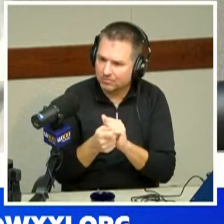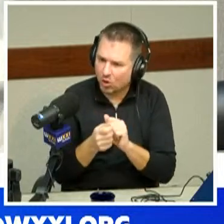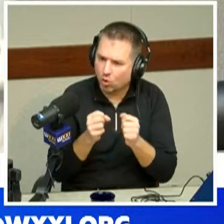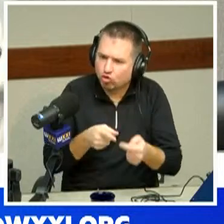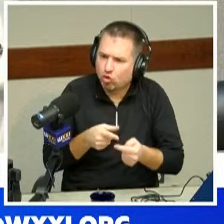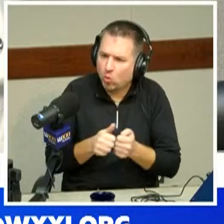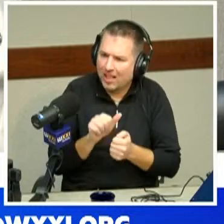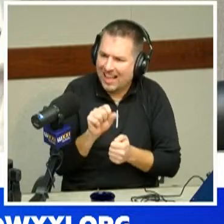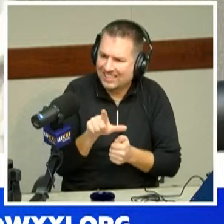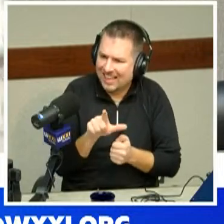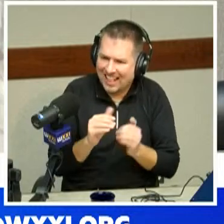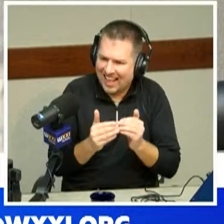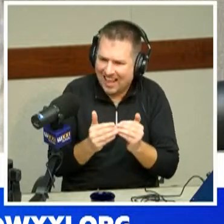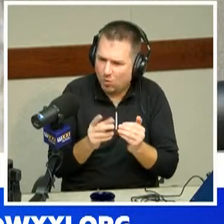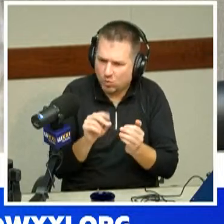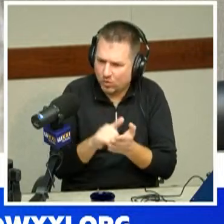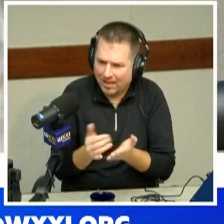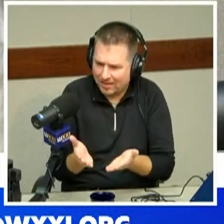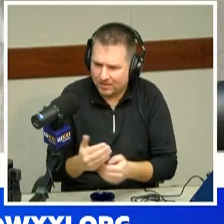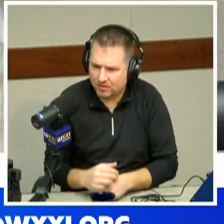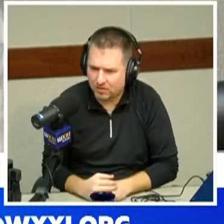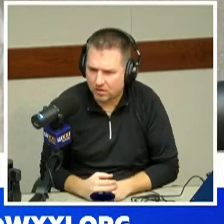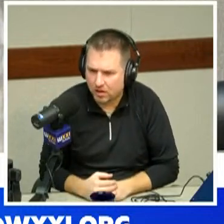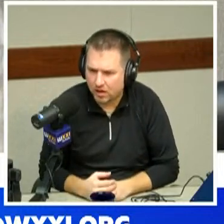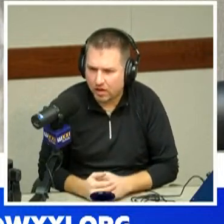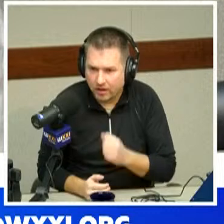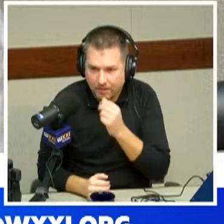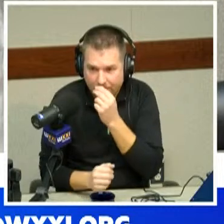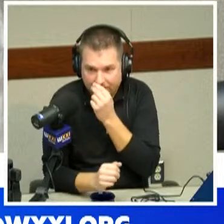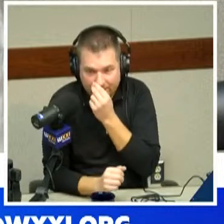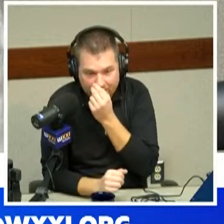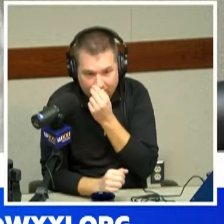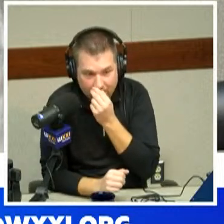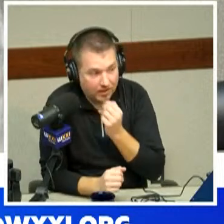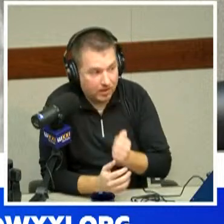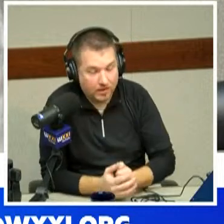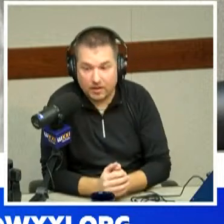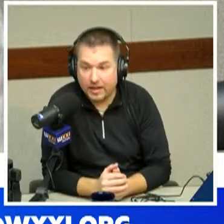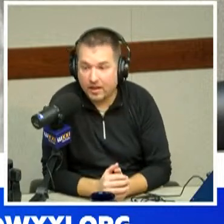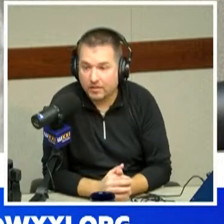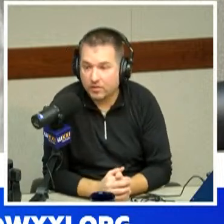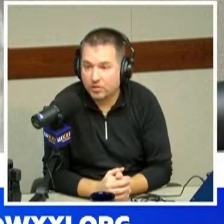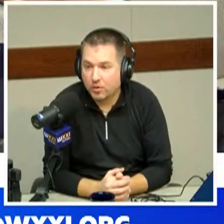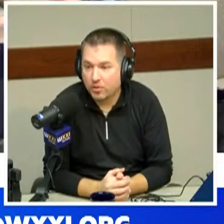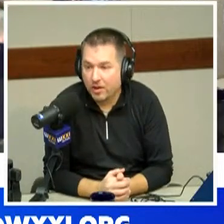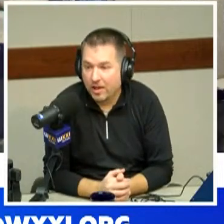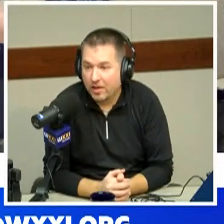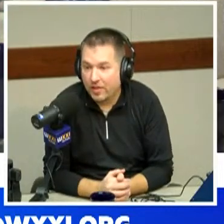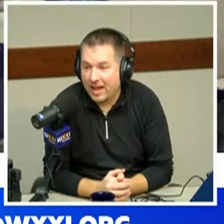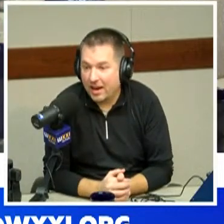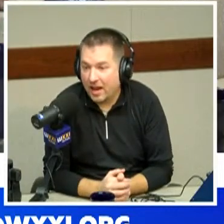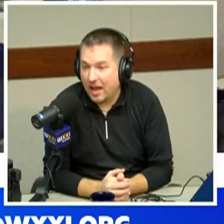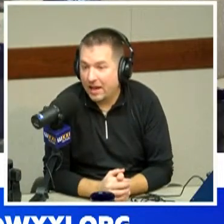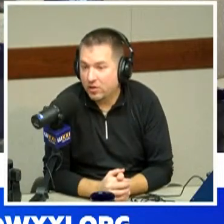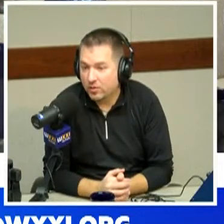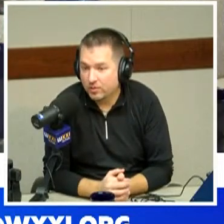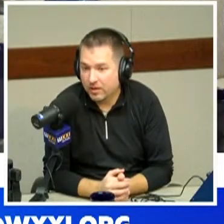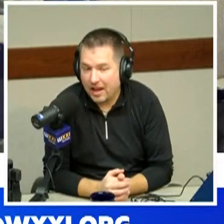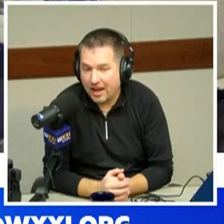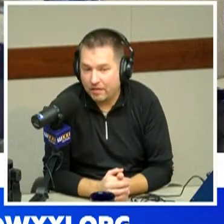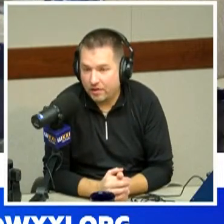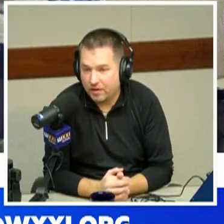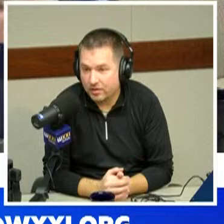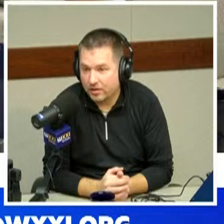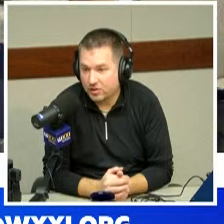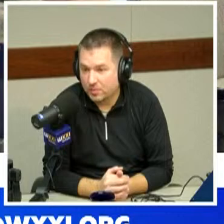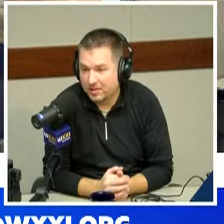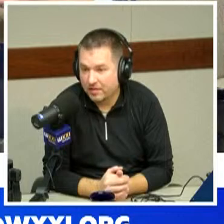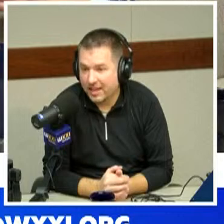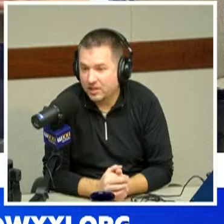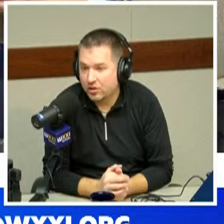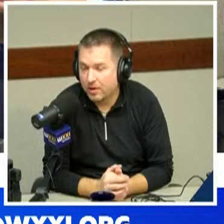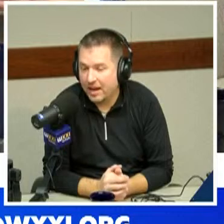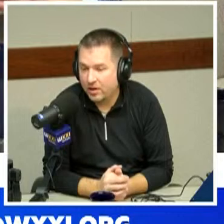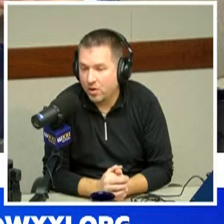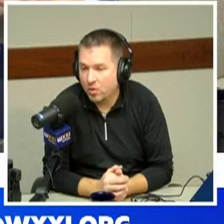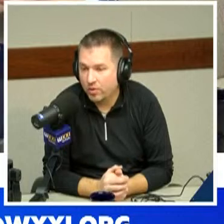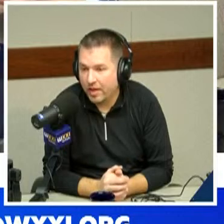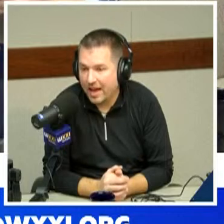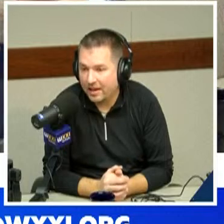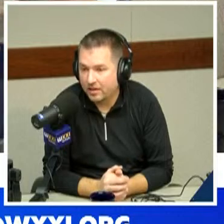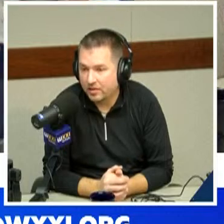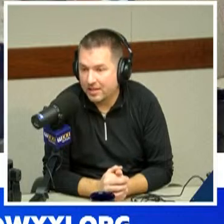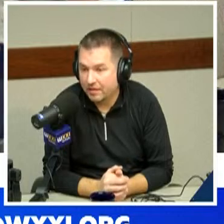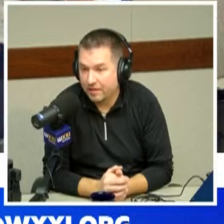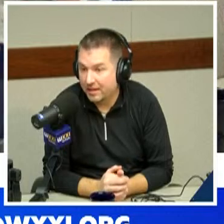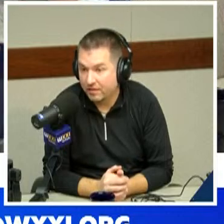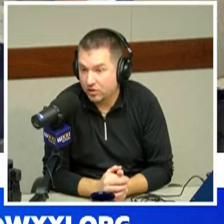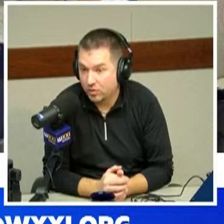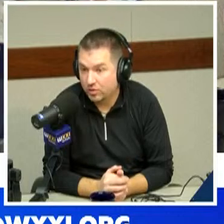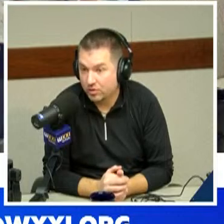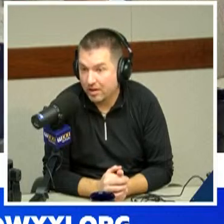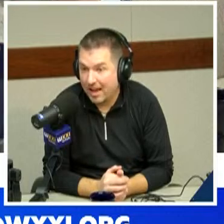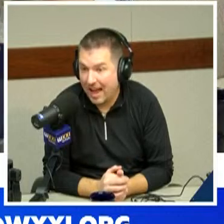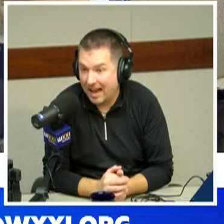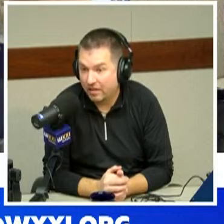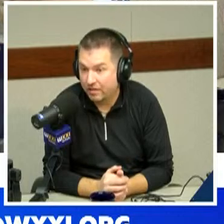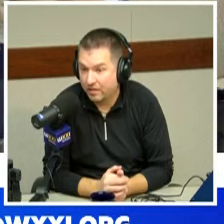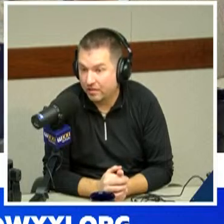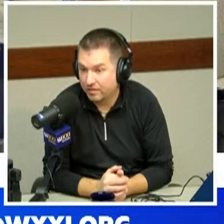language yeah so that I I don't have a a specific answer but I know that deaf individuals have